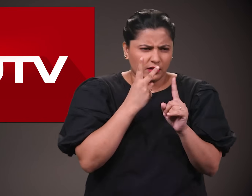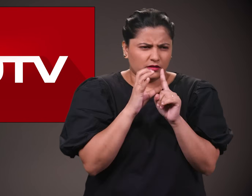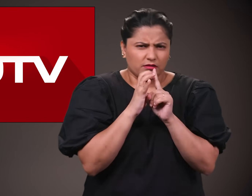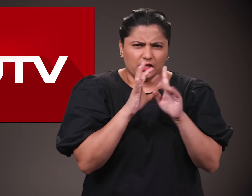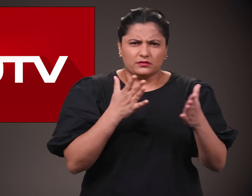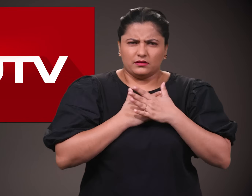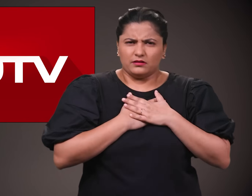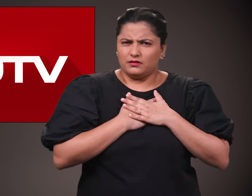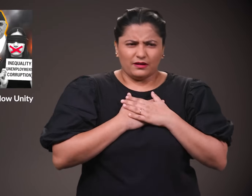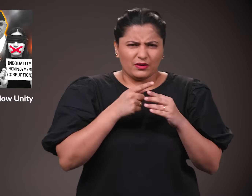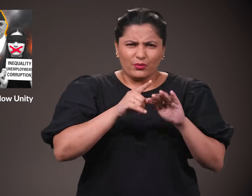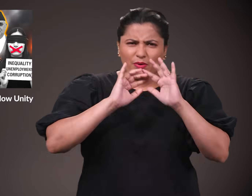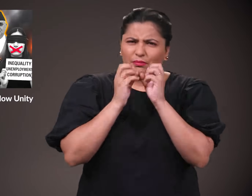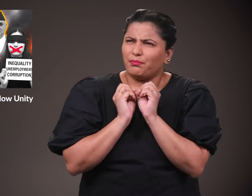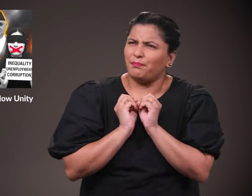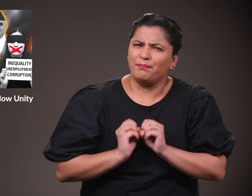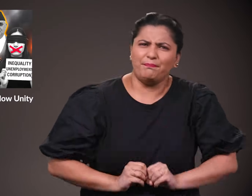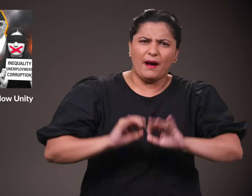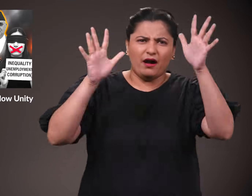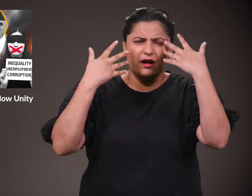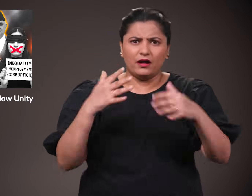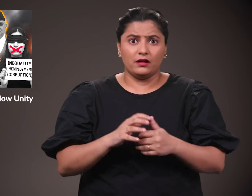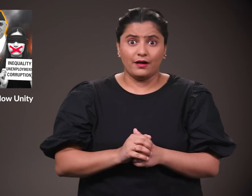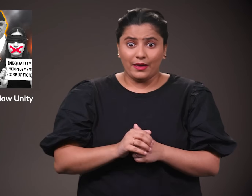this heartbreaking scenario was spread worldwide.